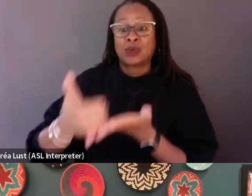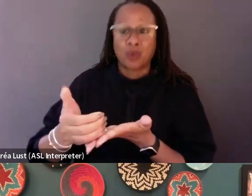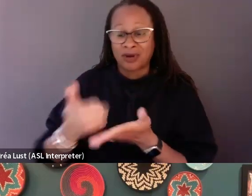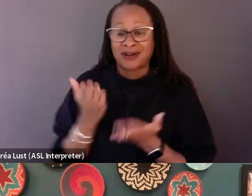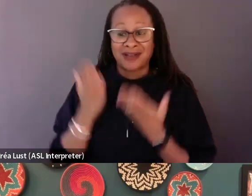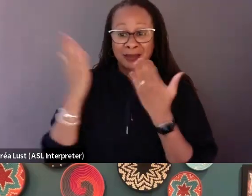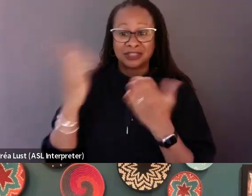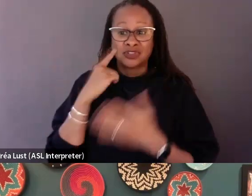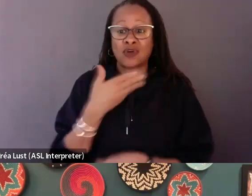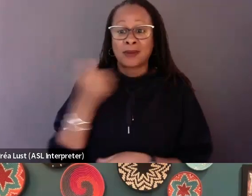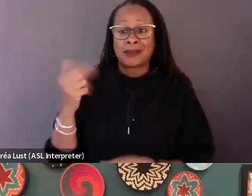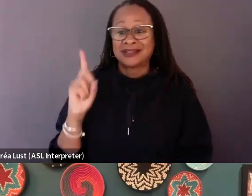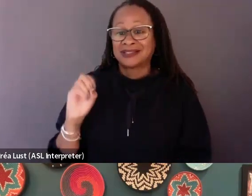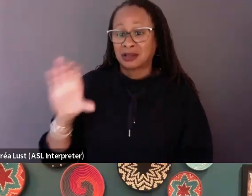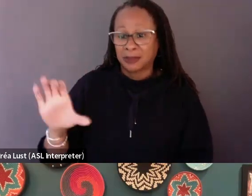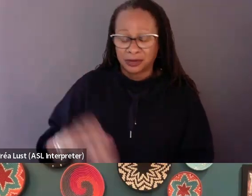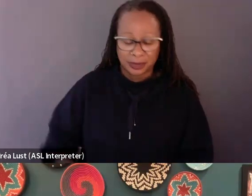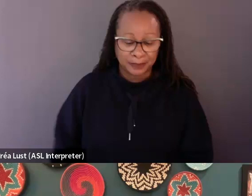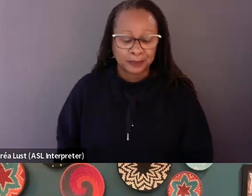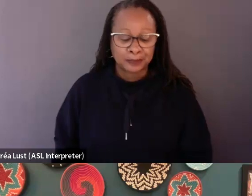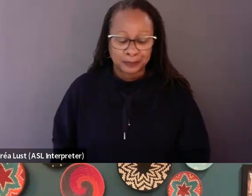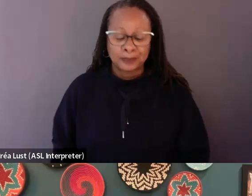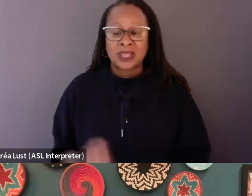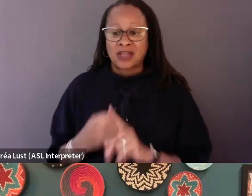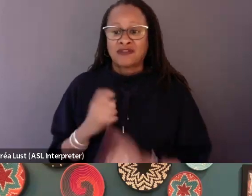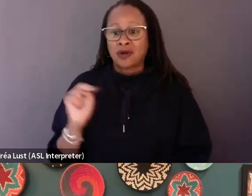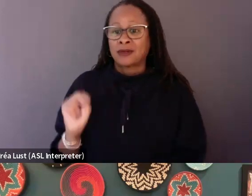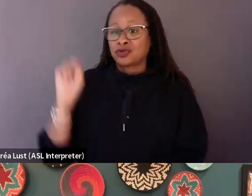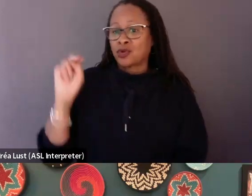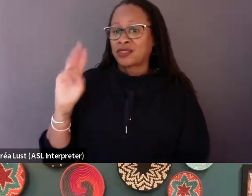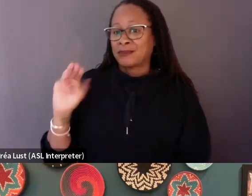for best documentary from North Macedonia.